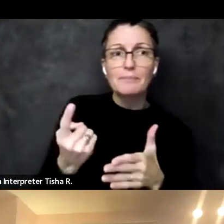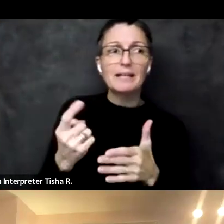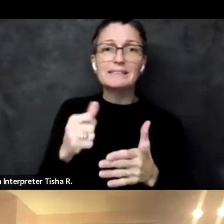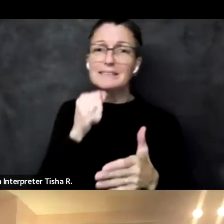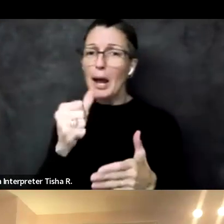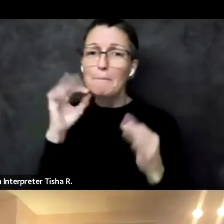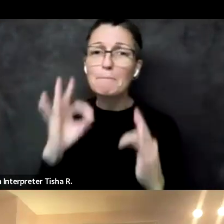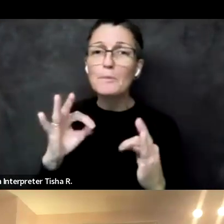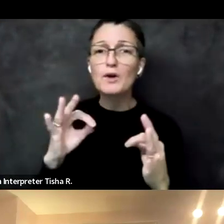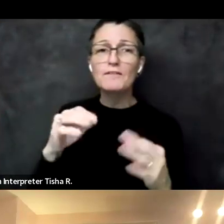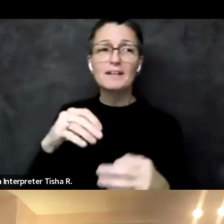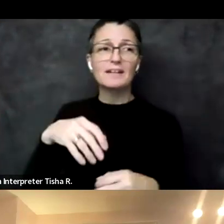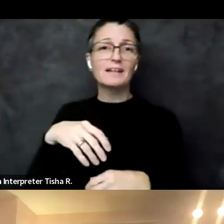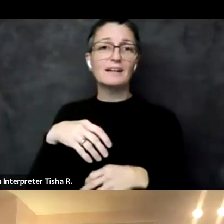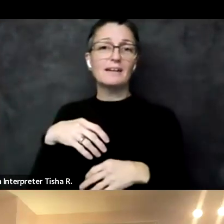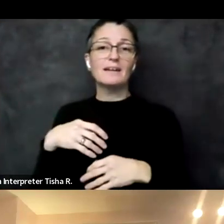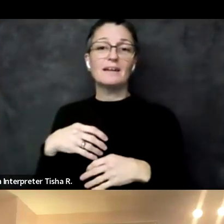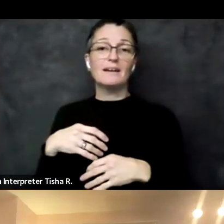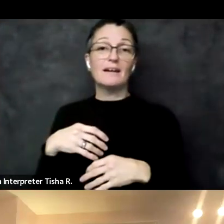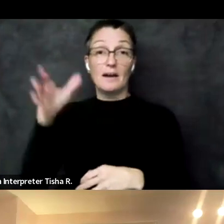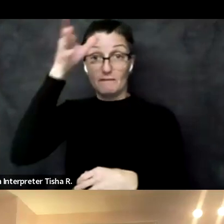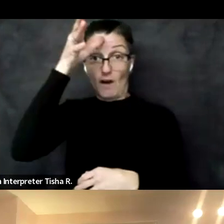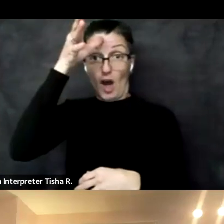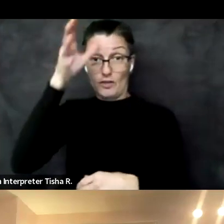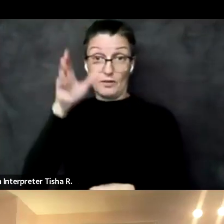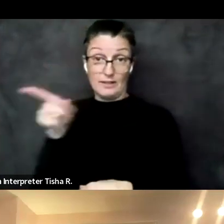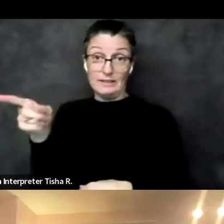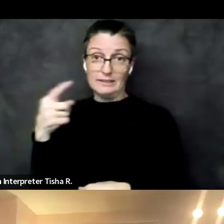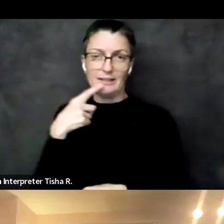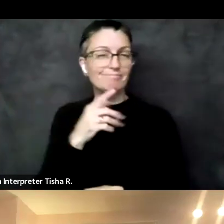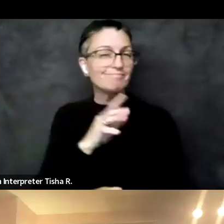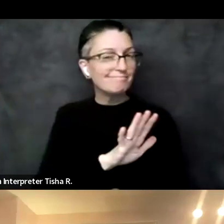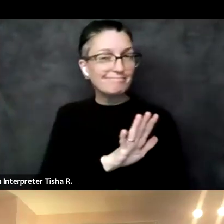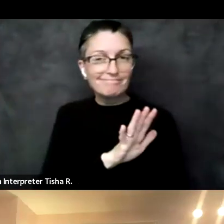And and having his advice about kind of just putting out what's good.